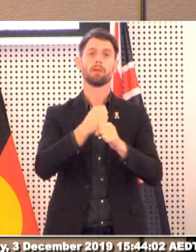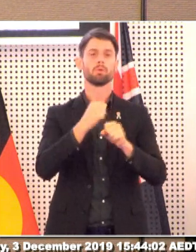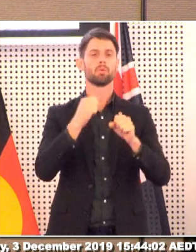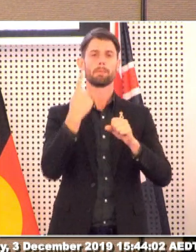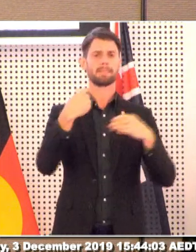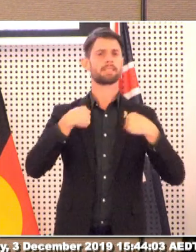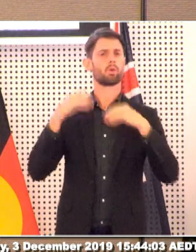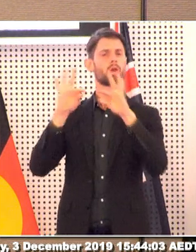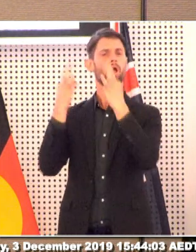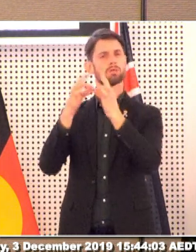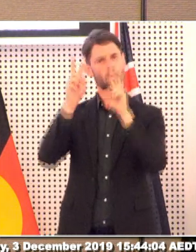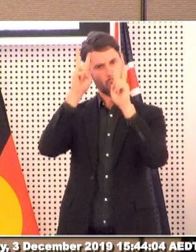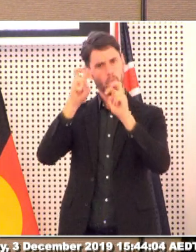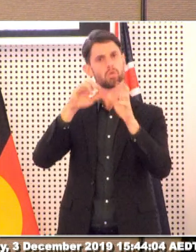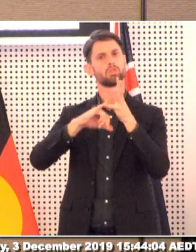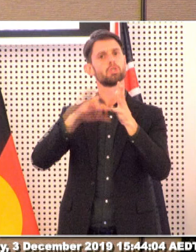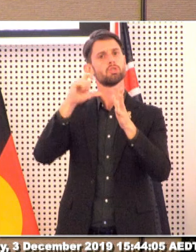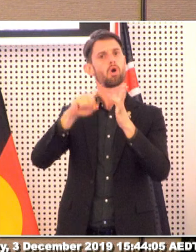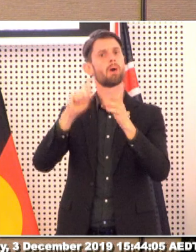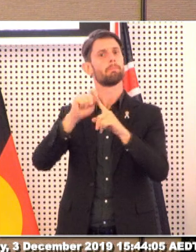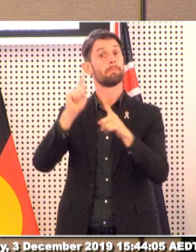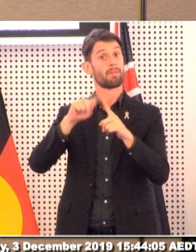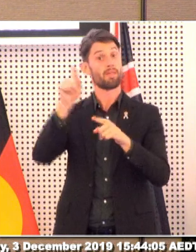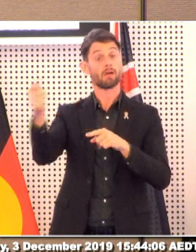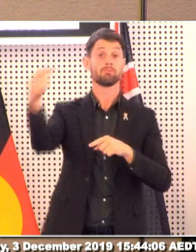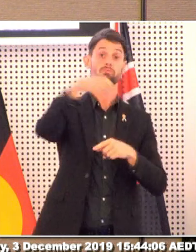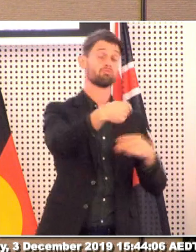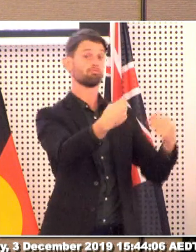communication aids and things with residents, and we were certainly encouraged